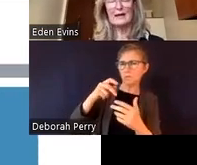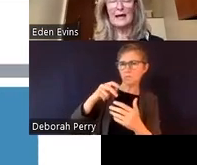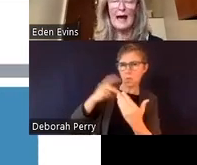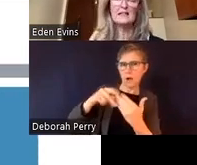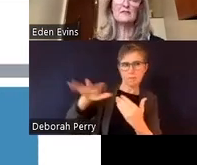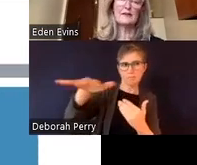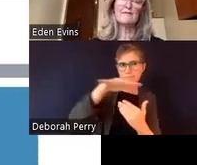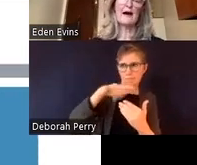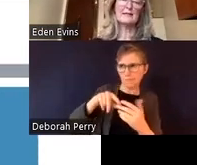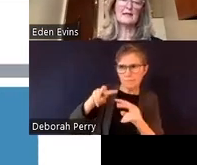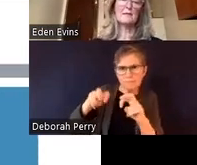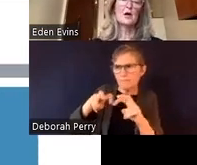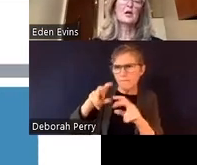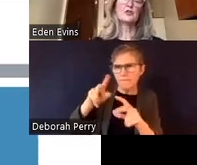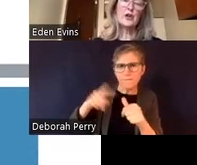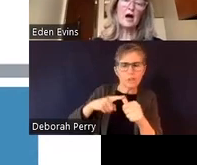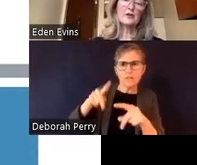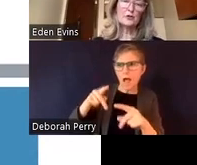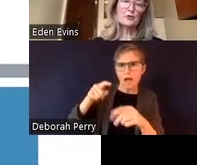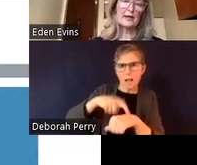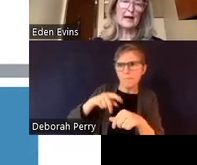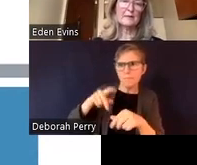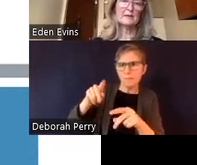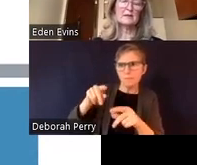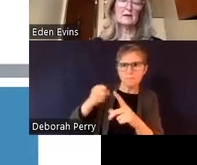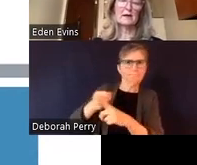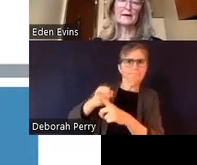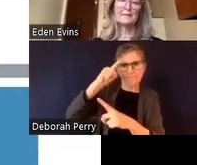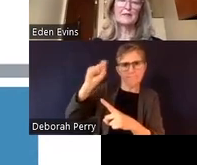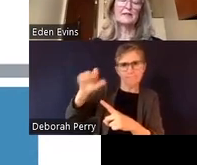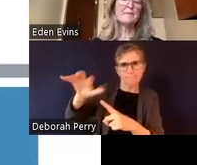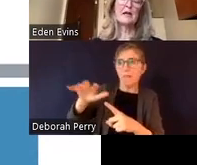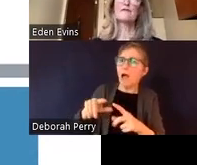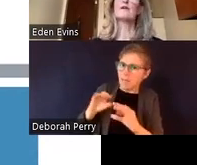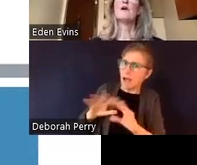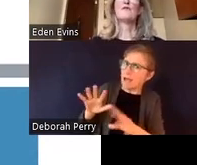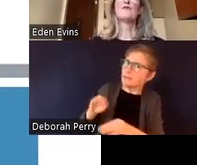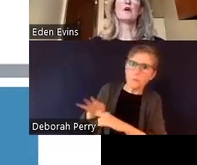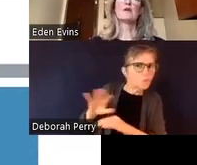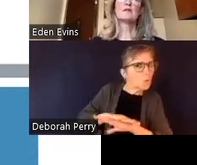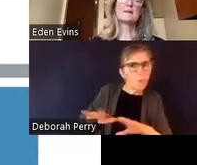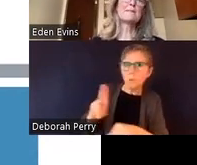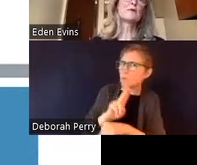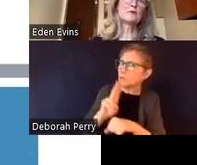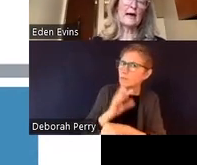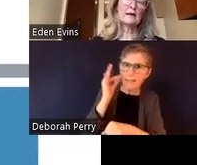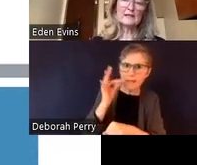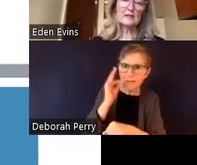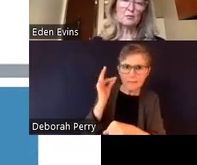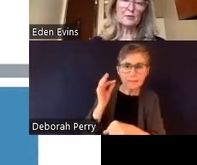and actively advise them to not use cannabis. The same thing for, say, people in adolescence